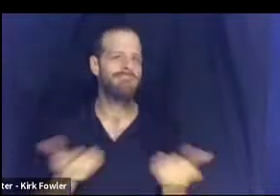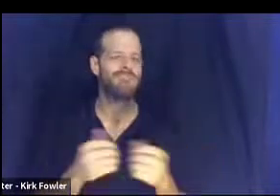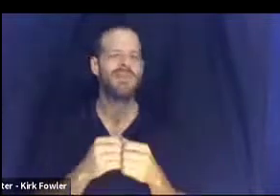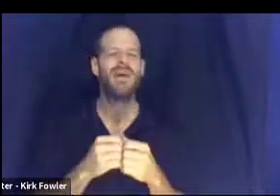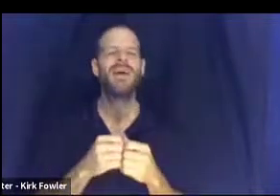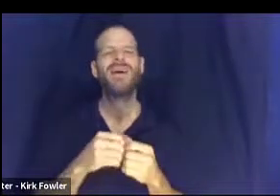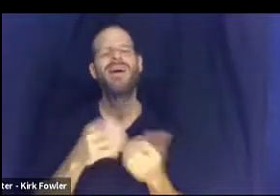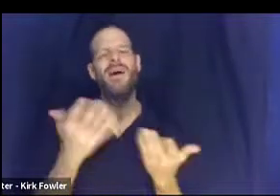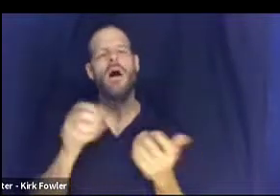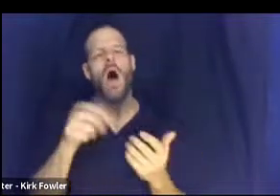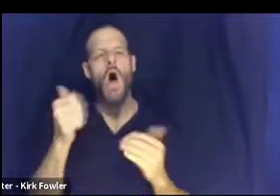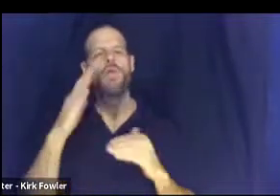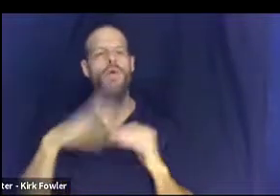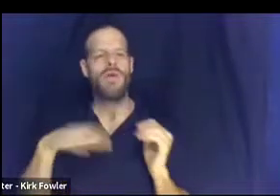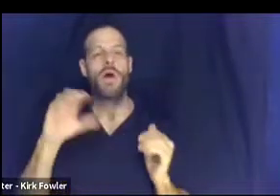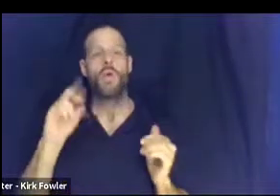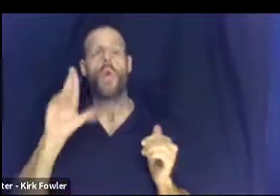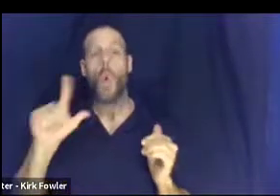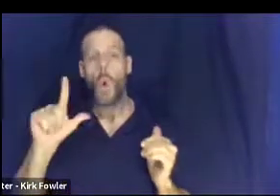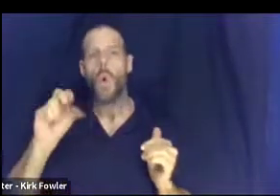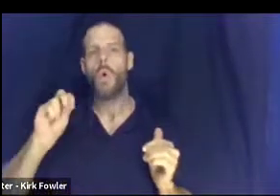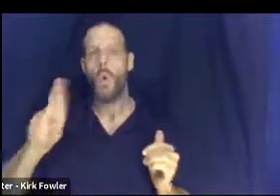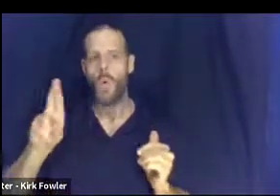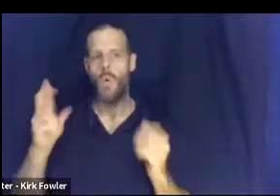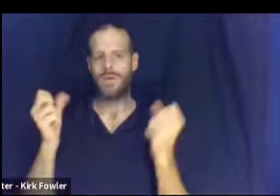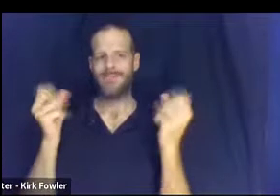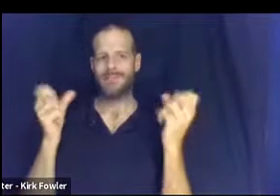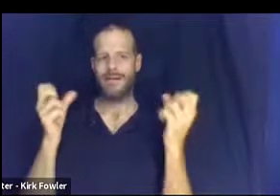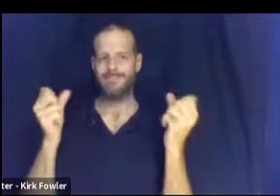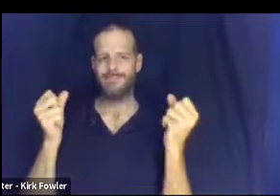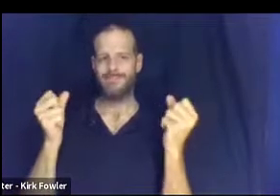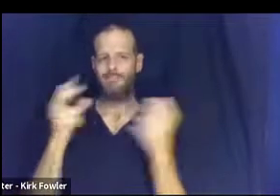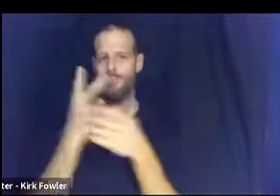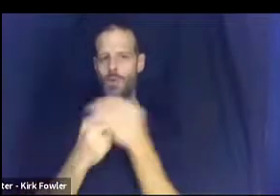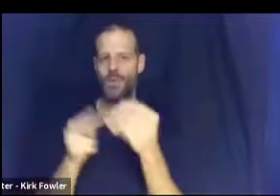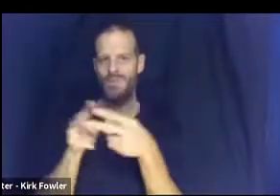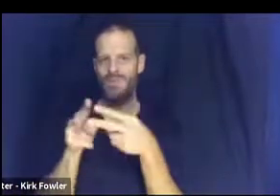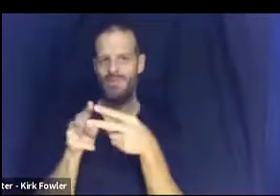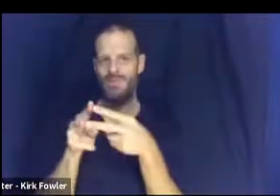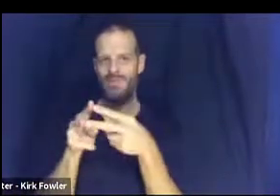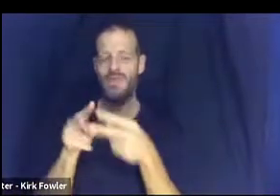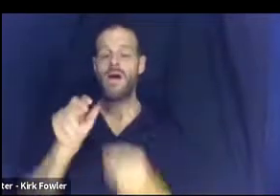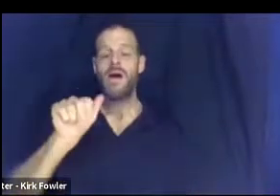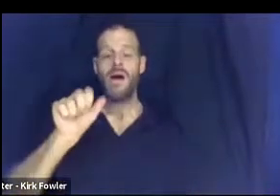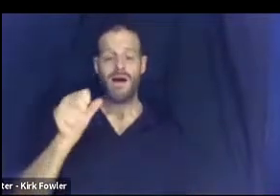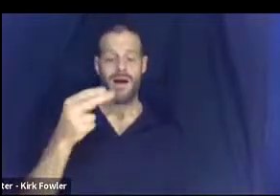or sign language, right? So, ASHA would actually consider sign language to be AAC.